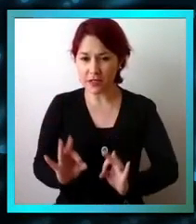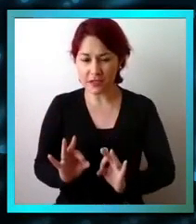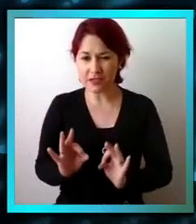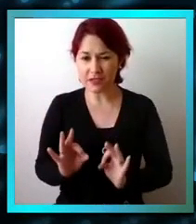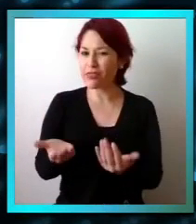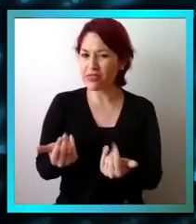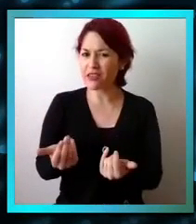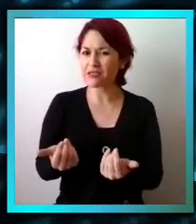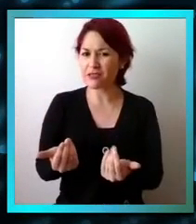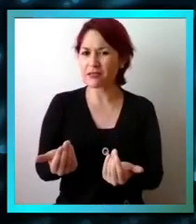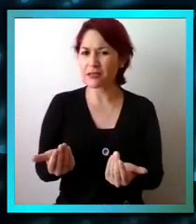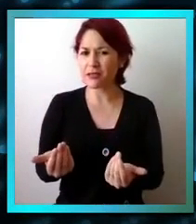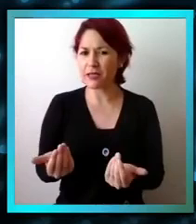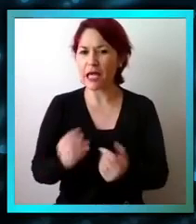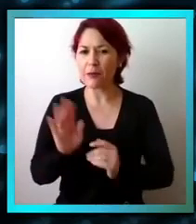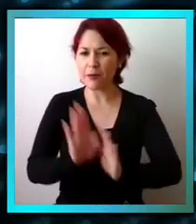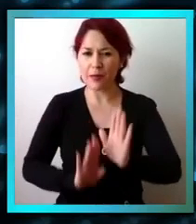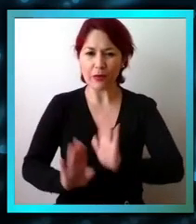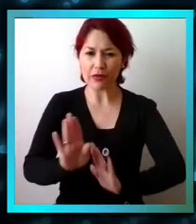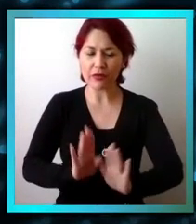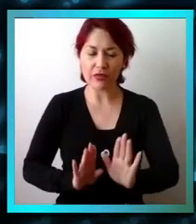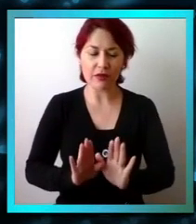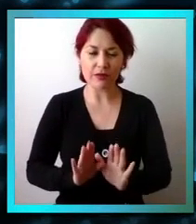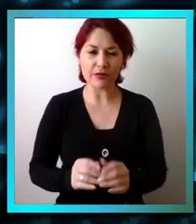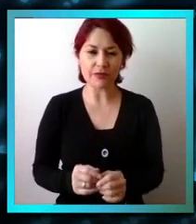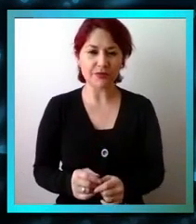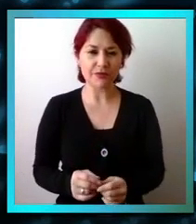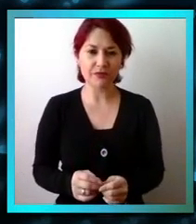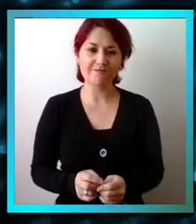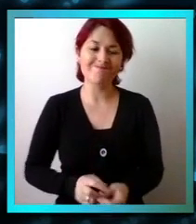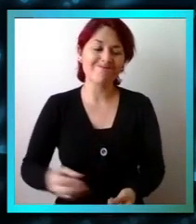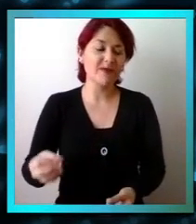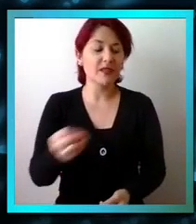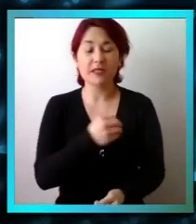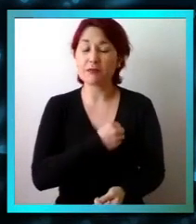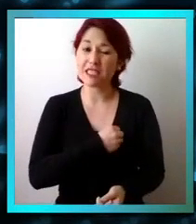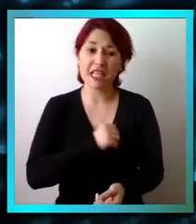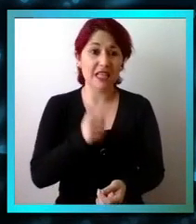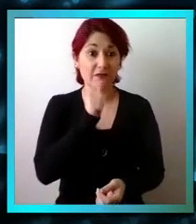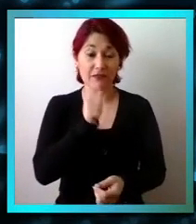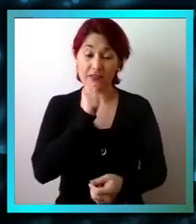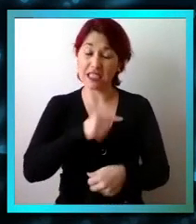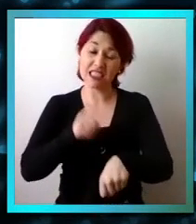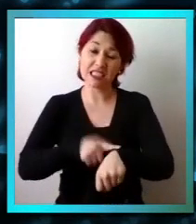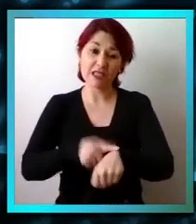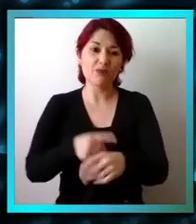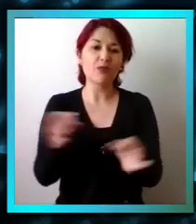enough of time but if you want to learn more about these products and these technologies uh which